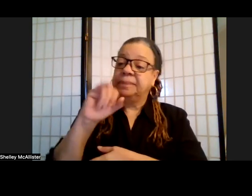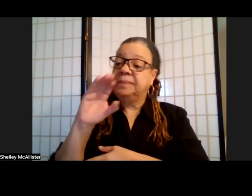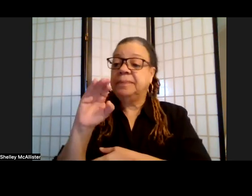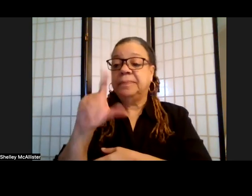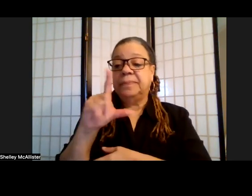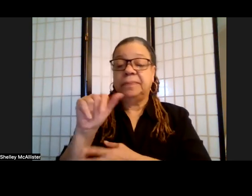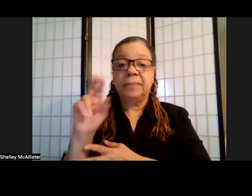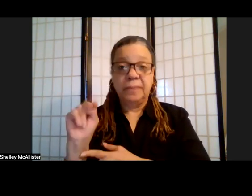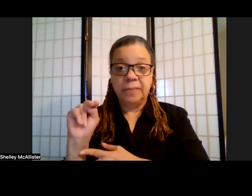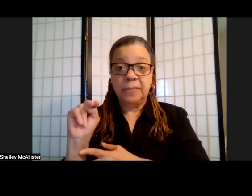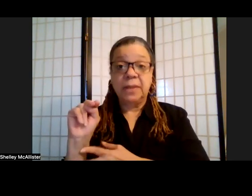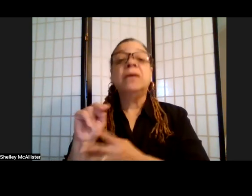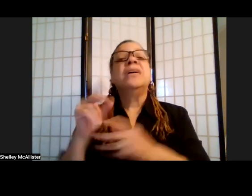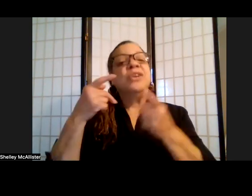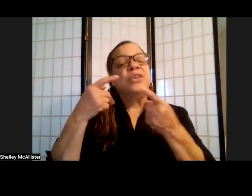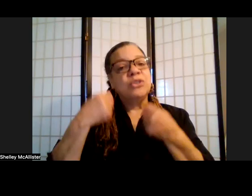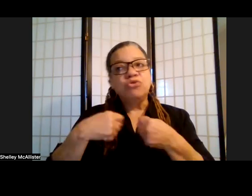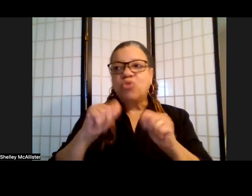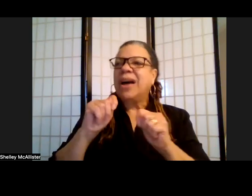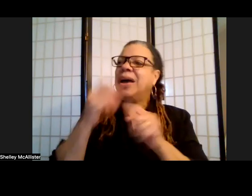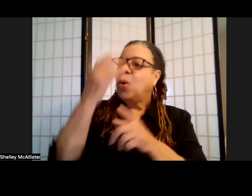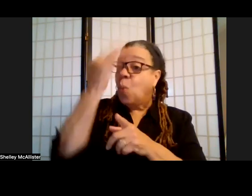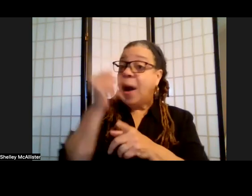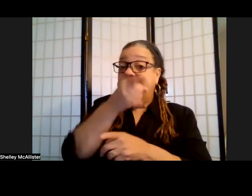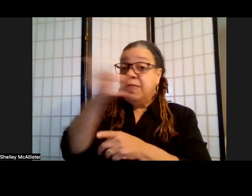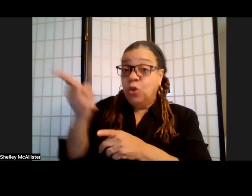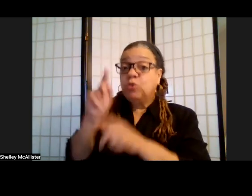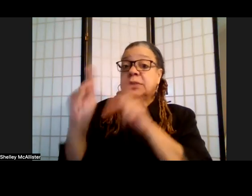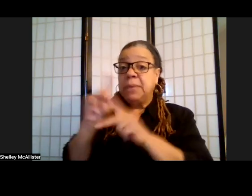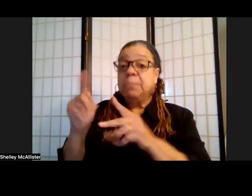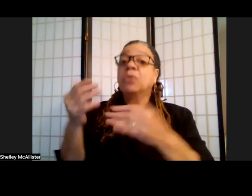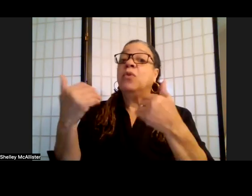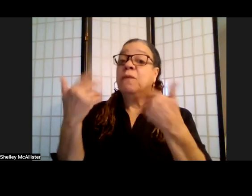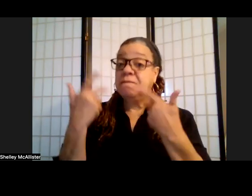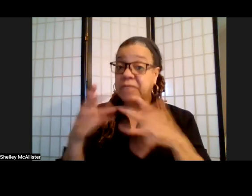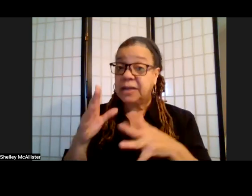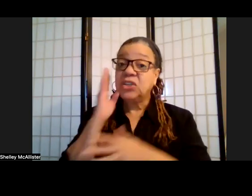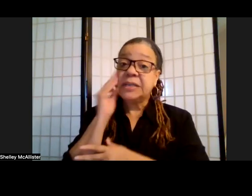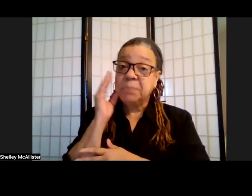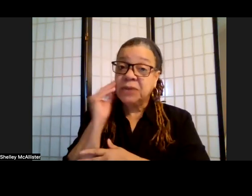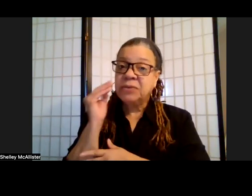The bigger, and the harder question, was why those servicemen who had contacted gonorrhea but not responding to penicillin at all?